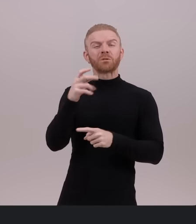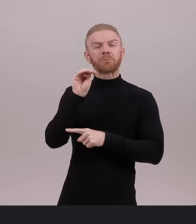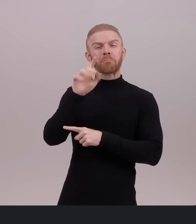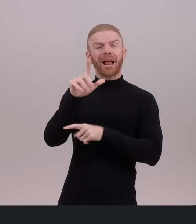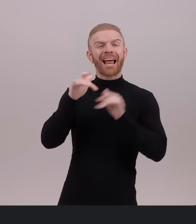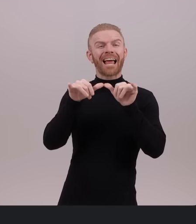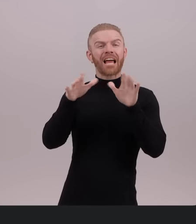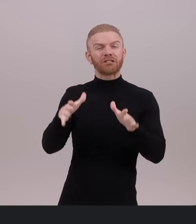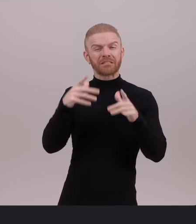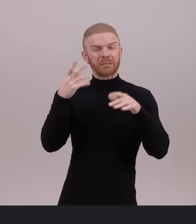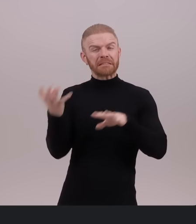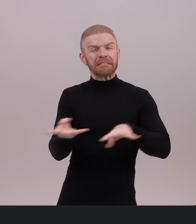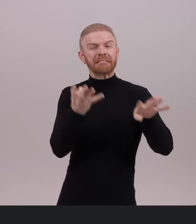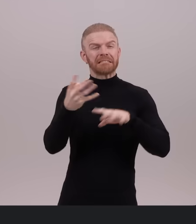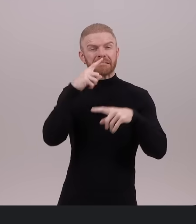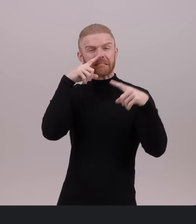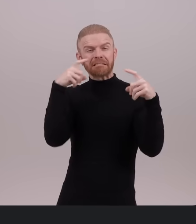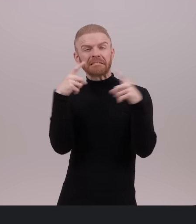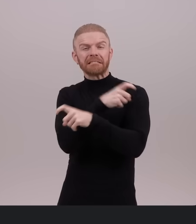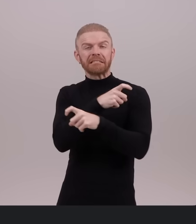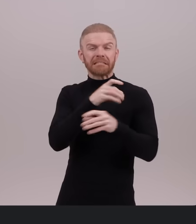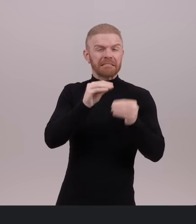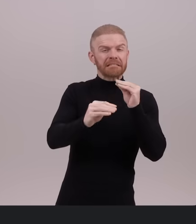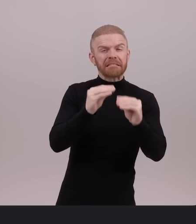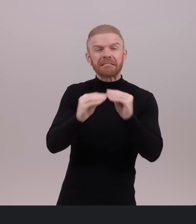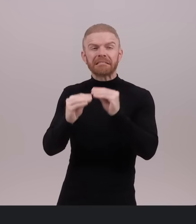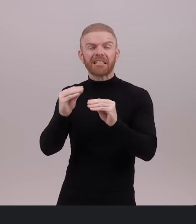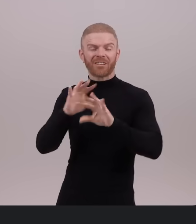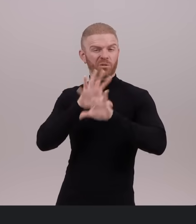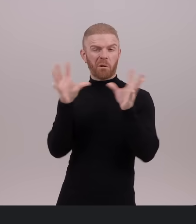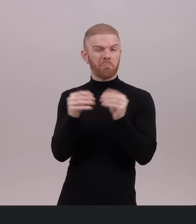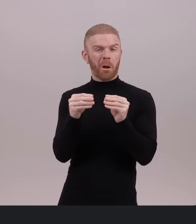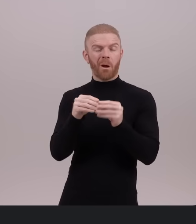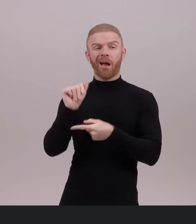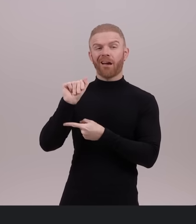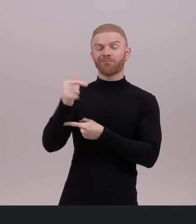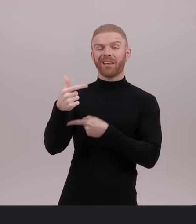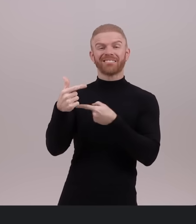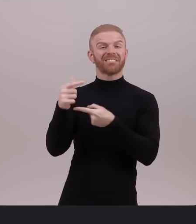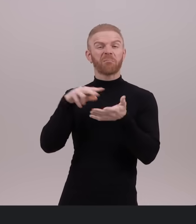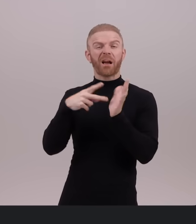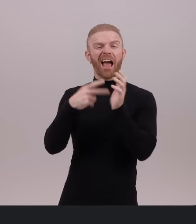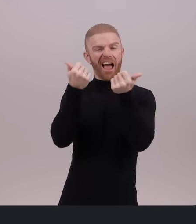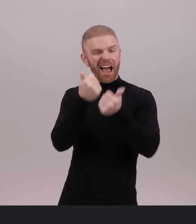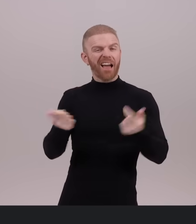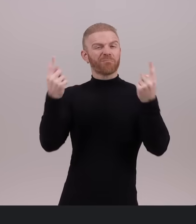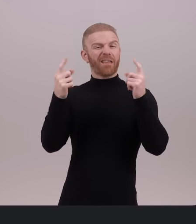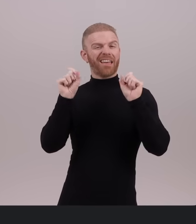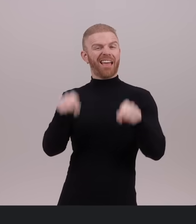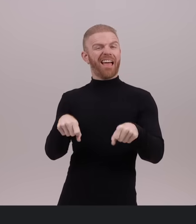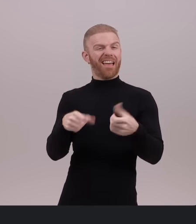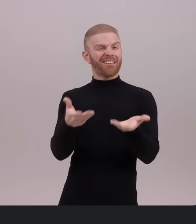by ML engineers. Not anymore. With Antigravity, anyone can do it. Let me show you.